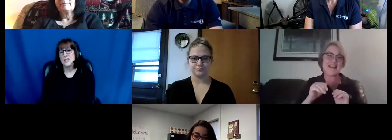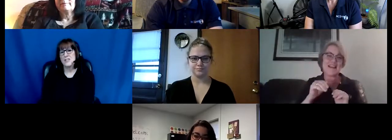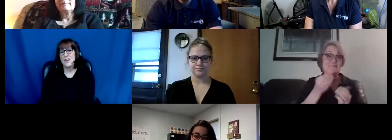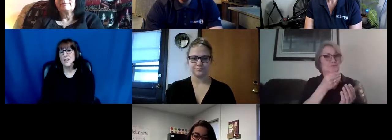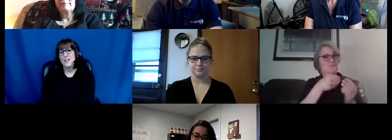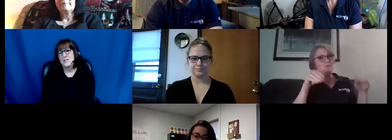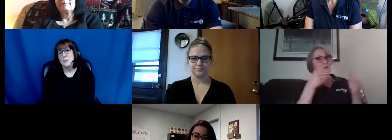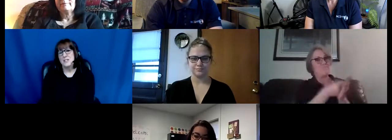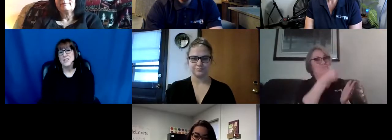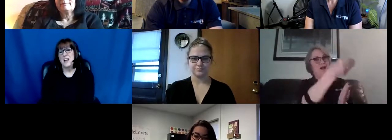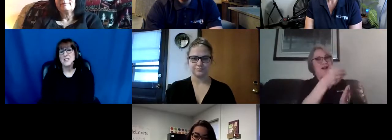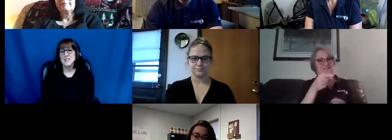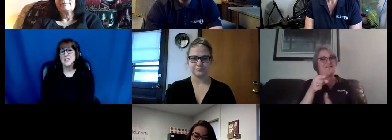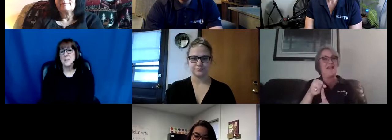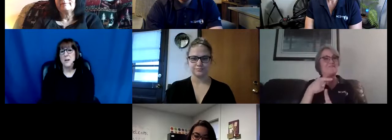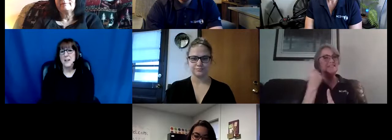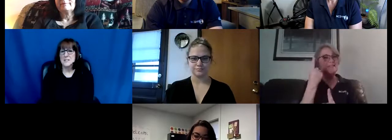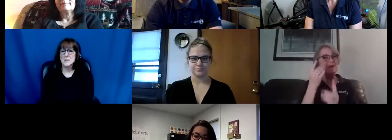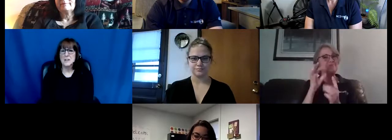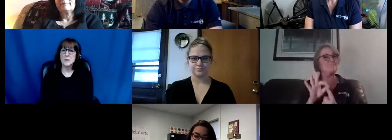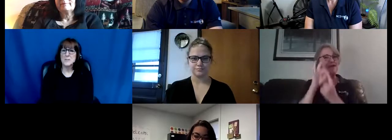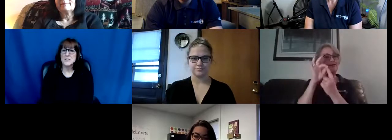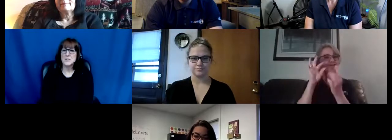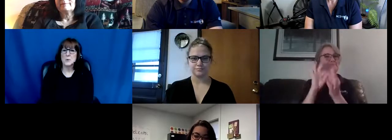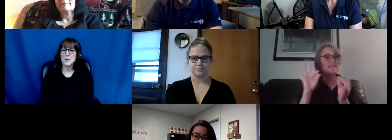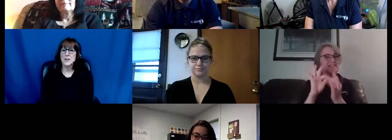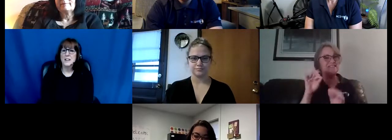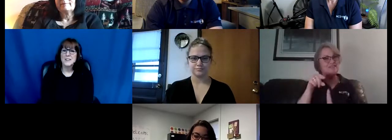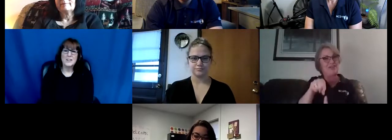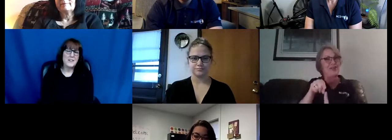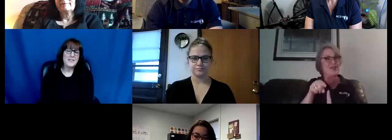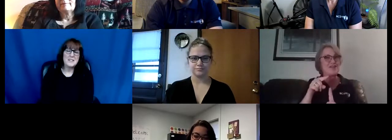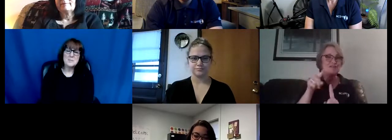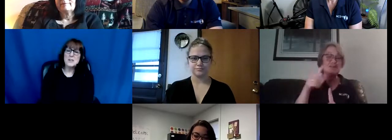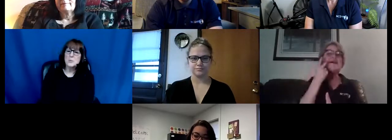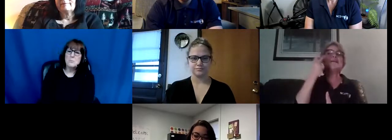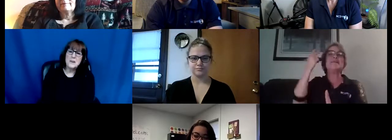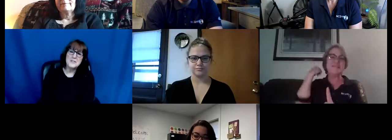are so much nicer than buying something from the store you know they've got a special message